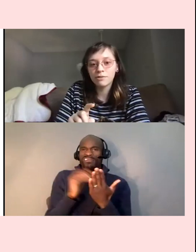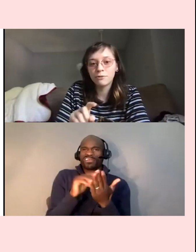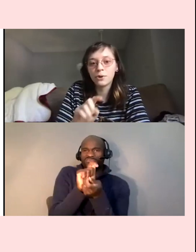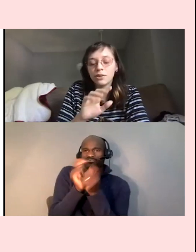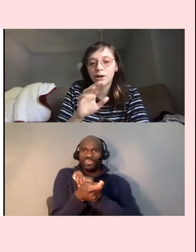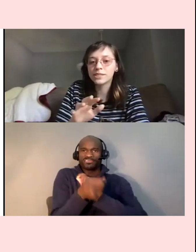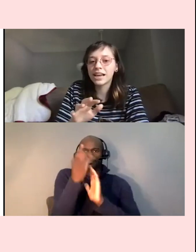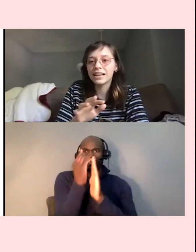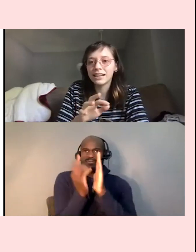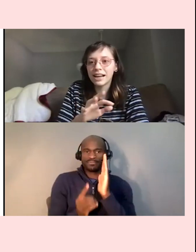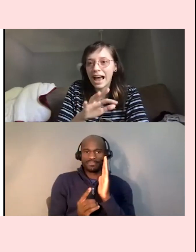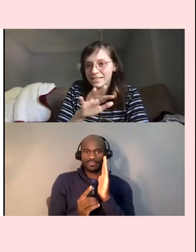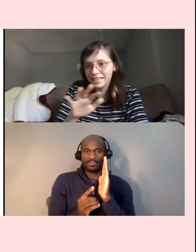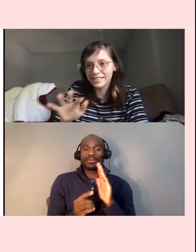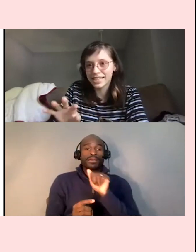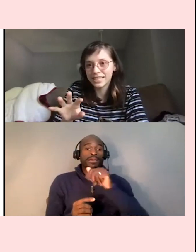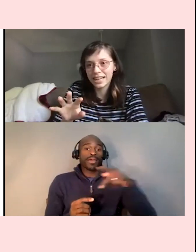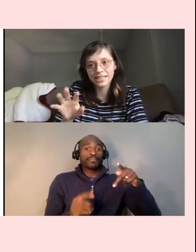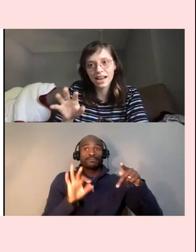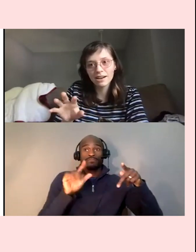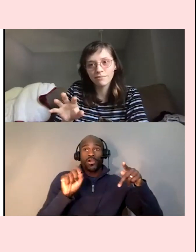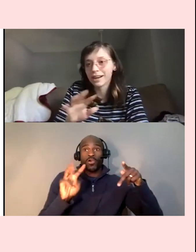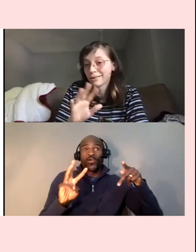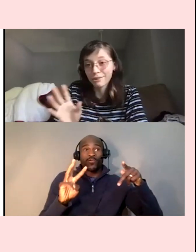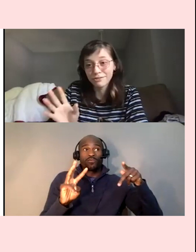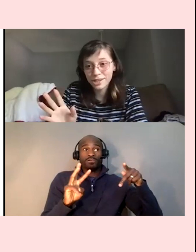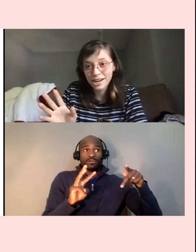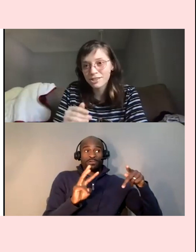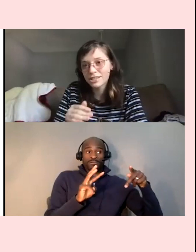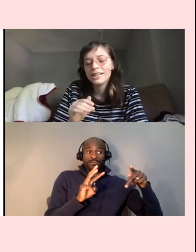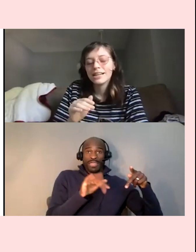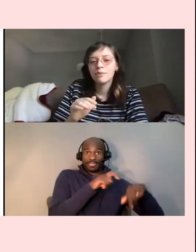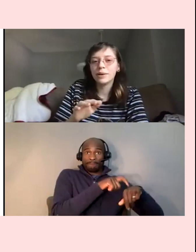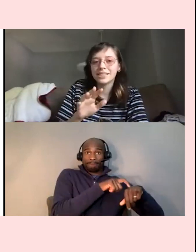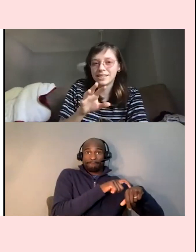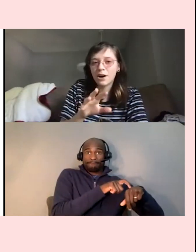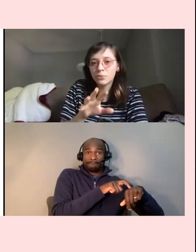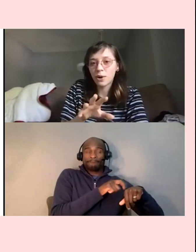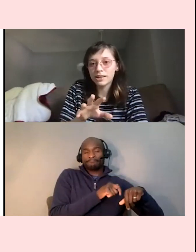for the website as it existed at the time. I don't know if it's changed, but this is how it was,